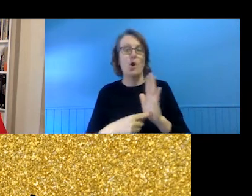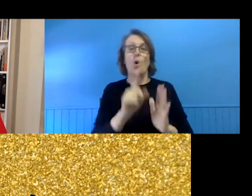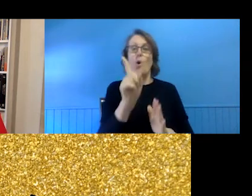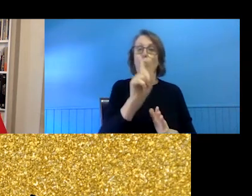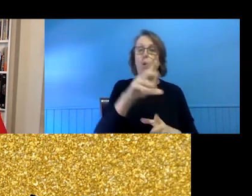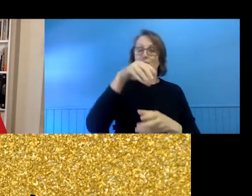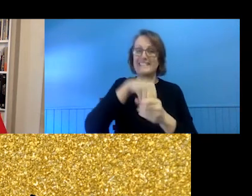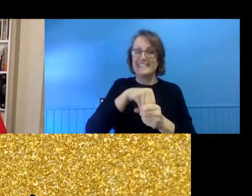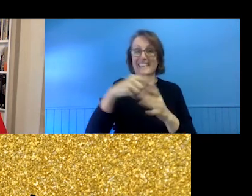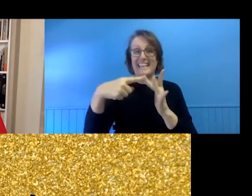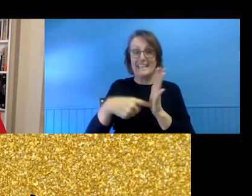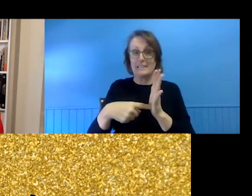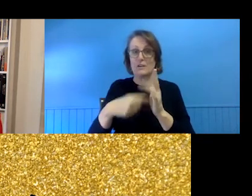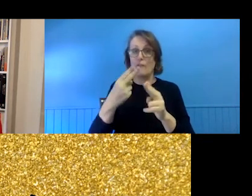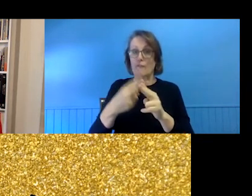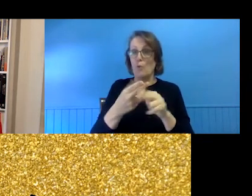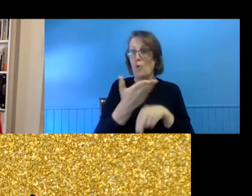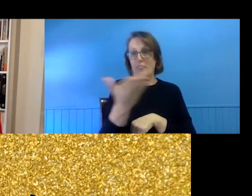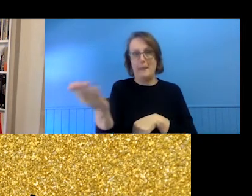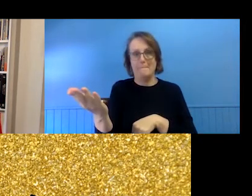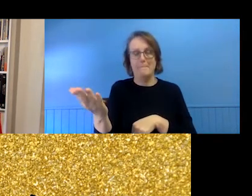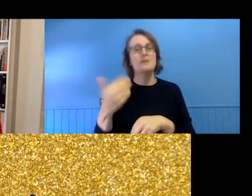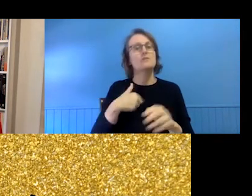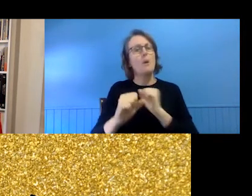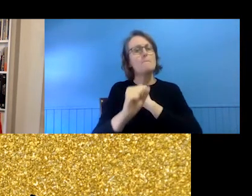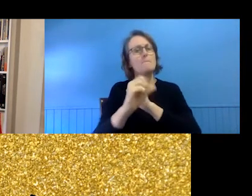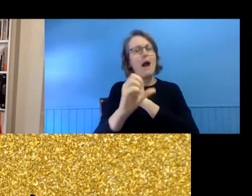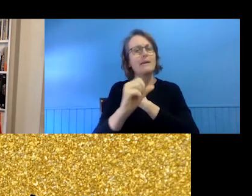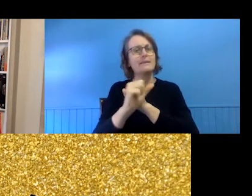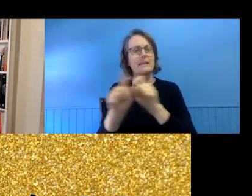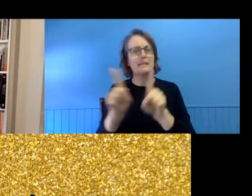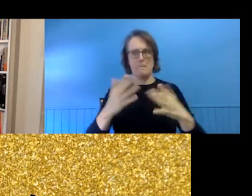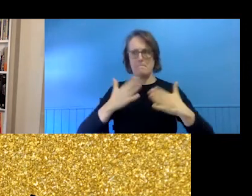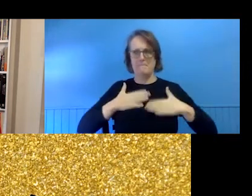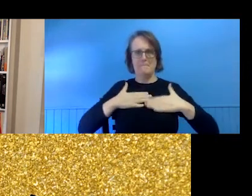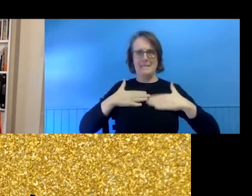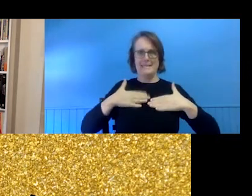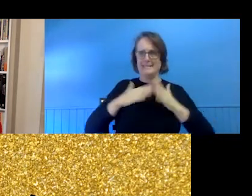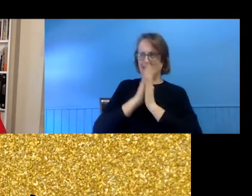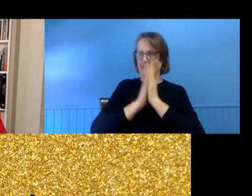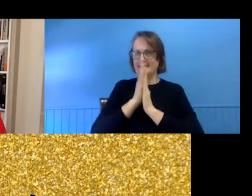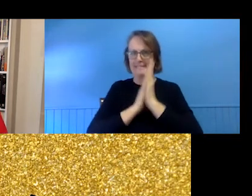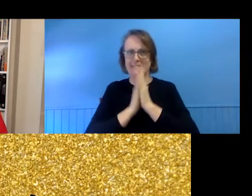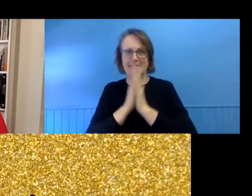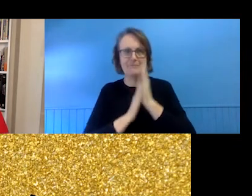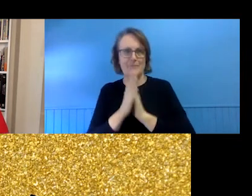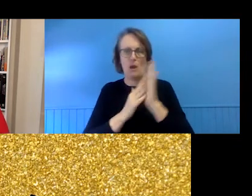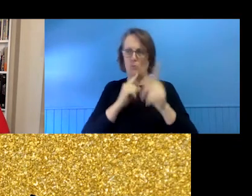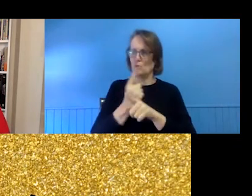for them. It's easy to think of marketing as a narcissistic exercise in which you just spend all of your time talking about yourselves.